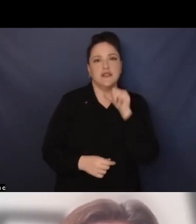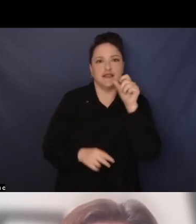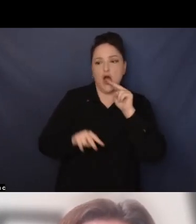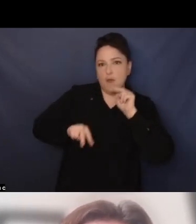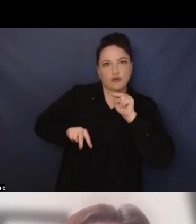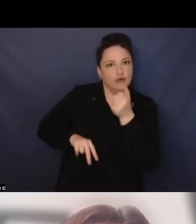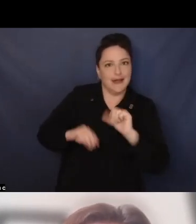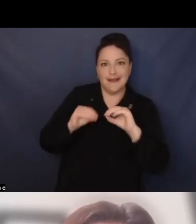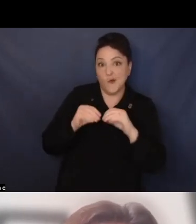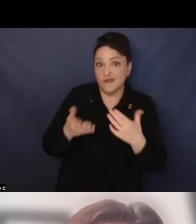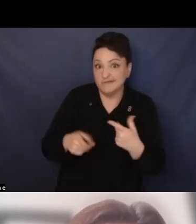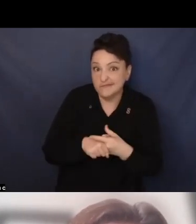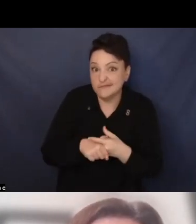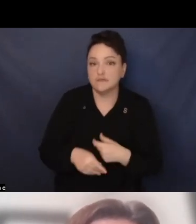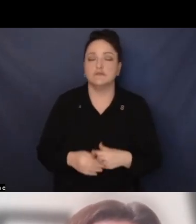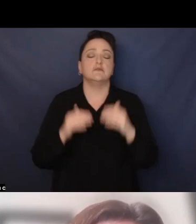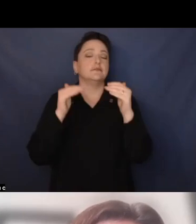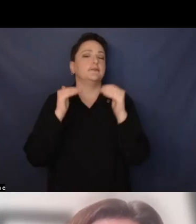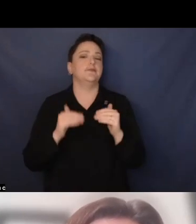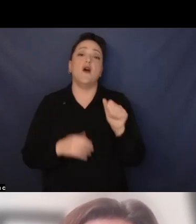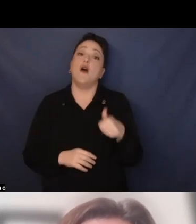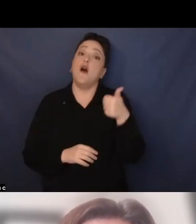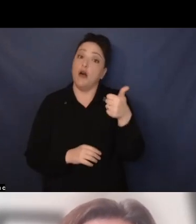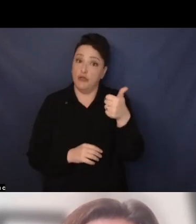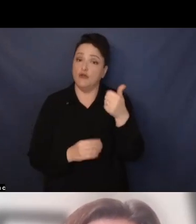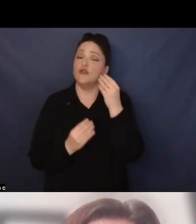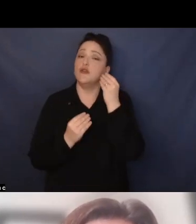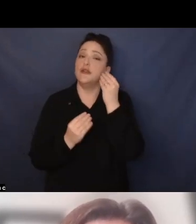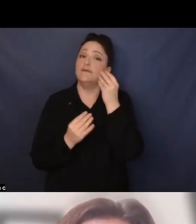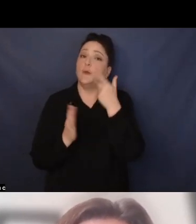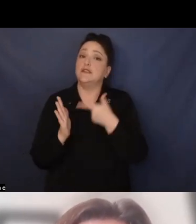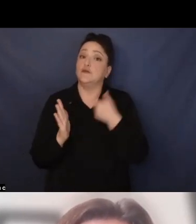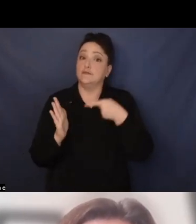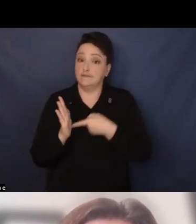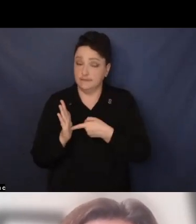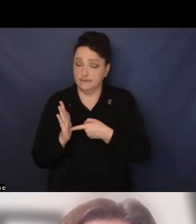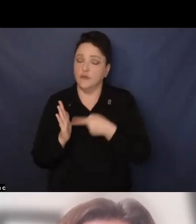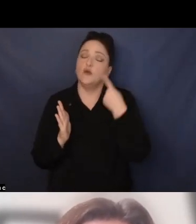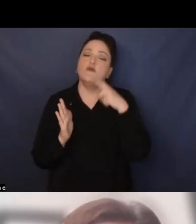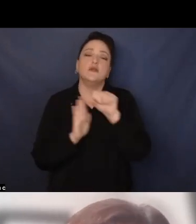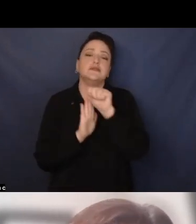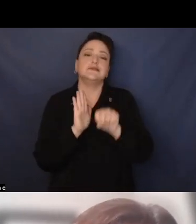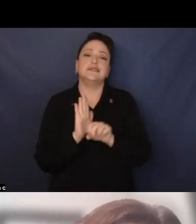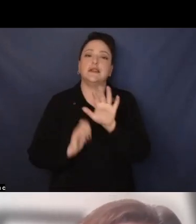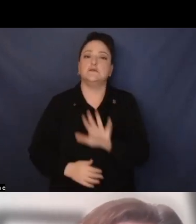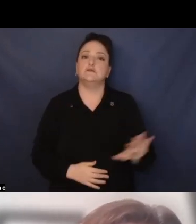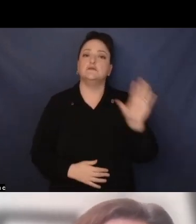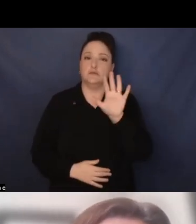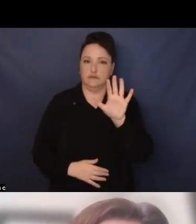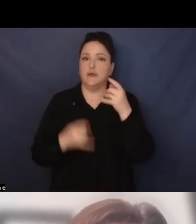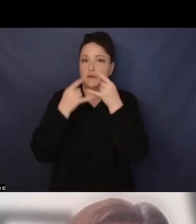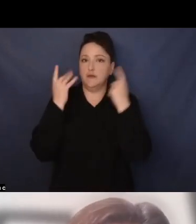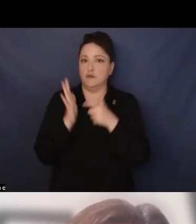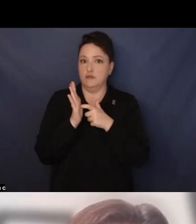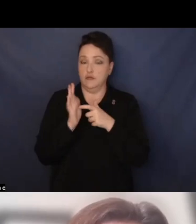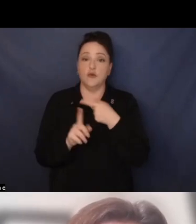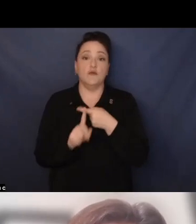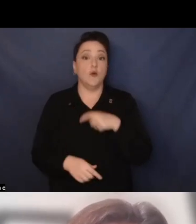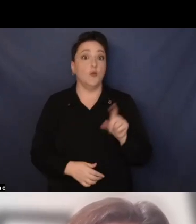Okay. So another source for statewide masking requirements comes from Cal OSHA. Occupational